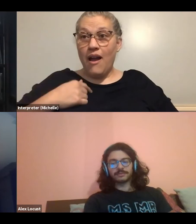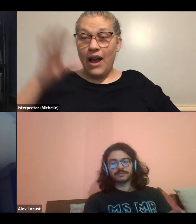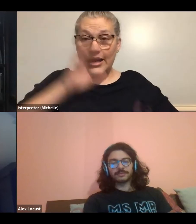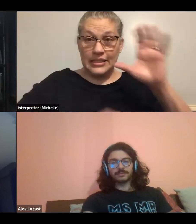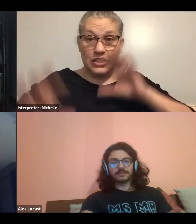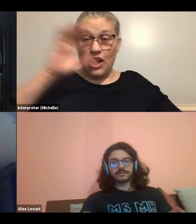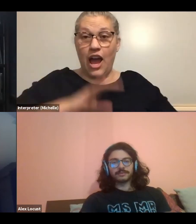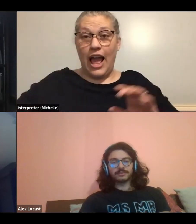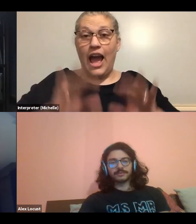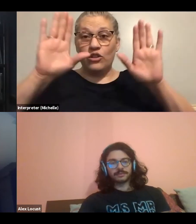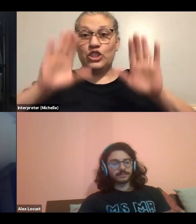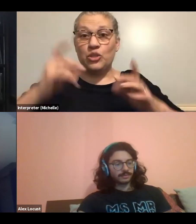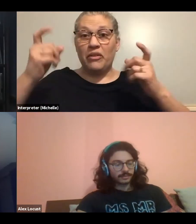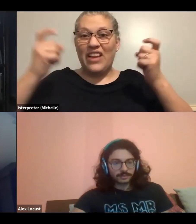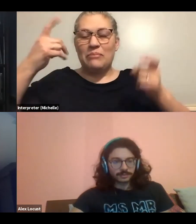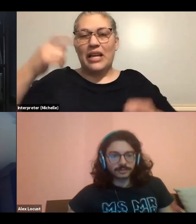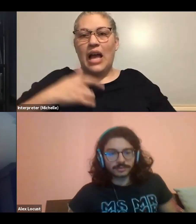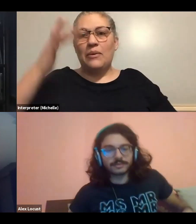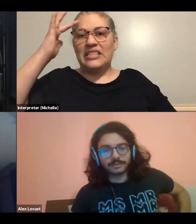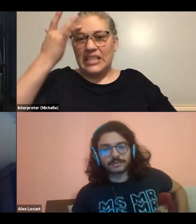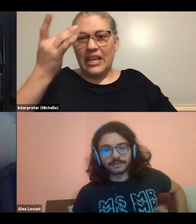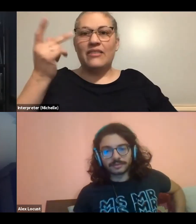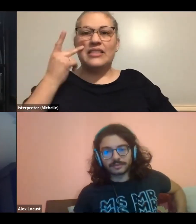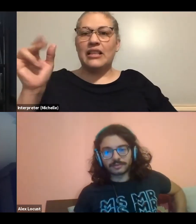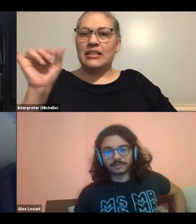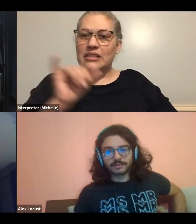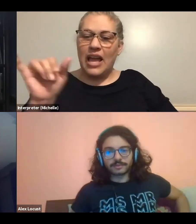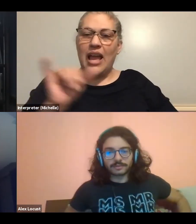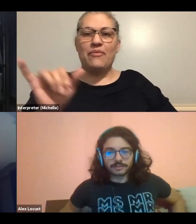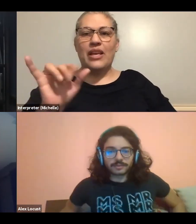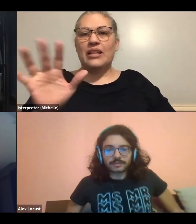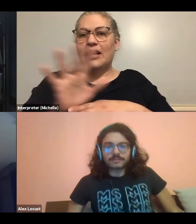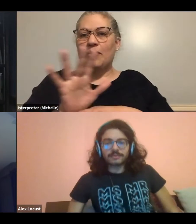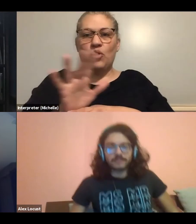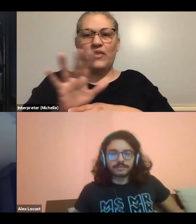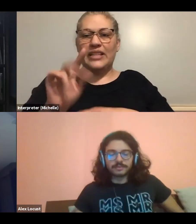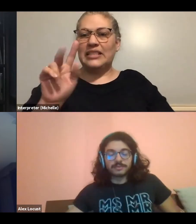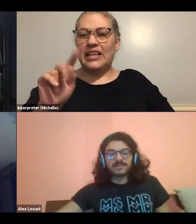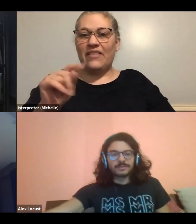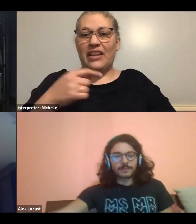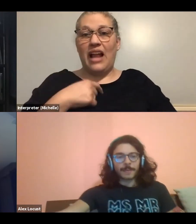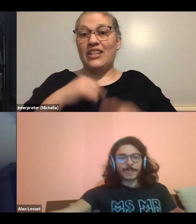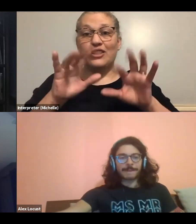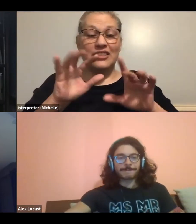Matthew Alaniz: sought out Superfest just because I was kind of tired of seeing the same old things in media and movies, and I just typed in.